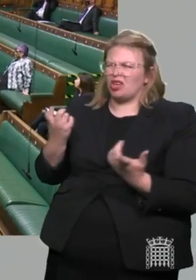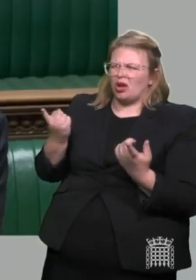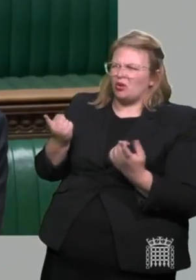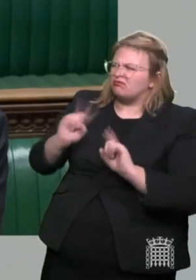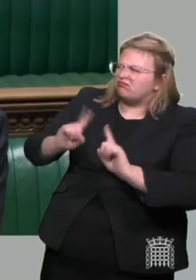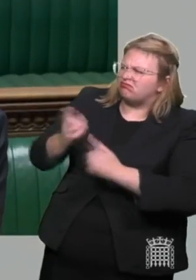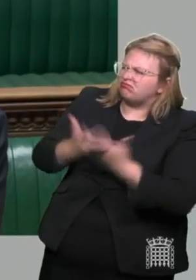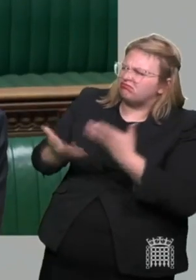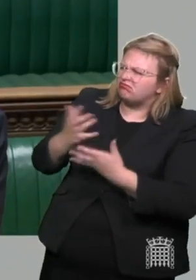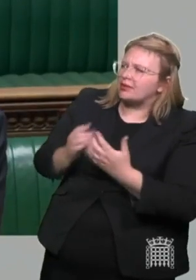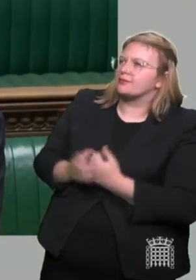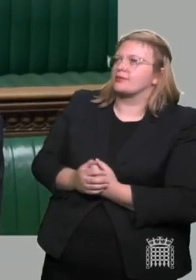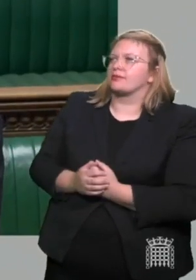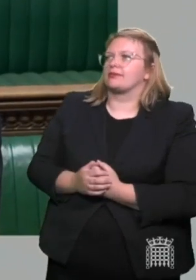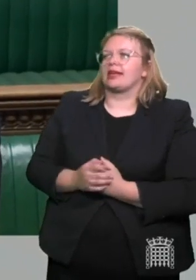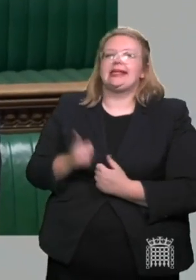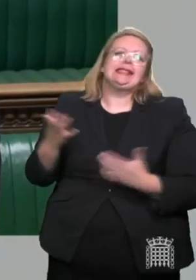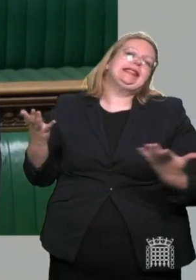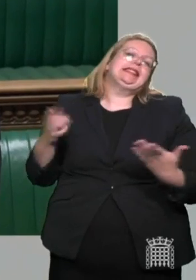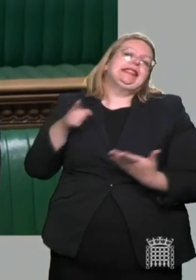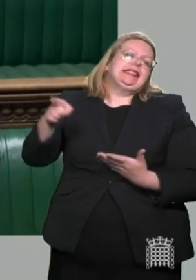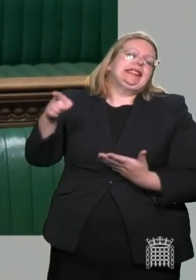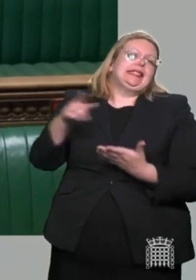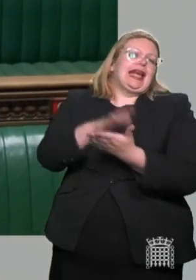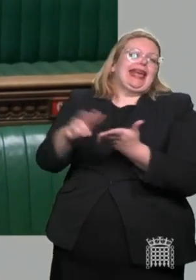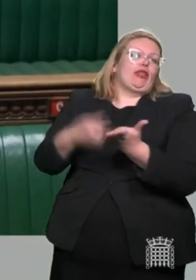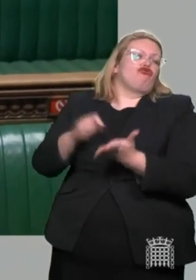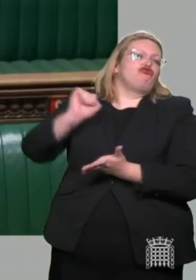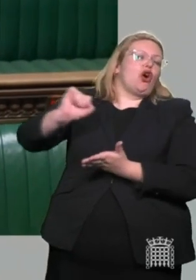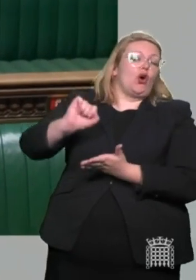as the hon. Lady knows, is a private sector venture, and it is up to them to produce the